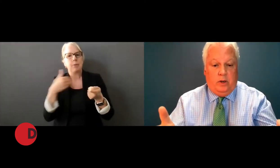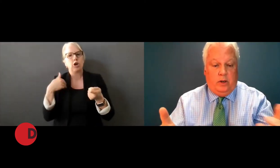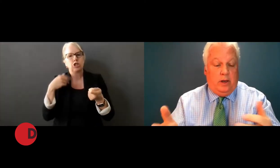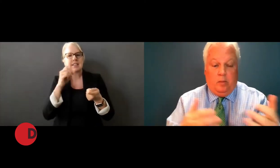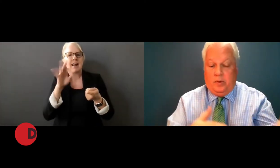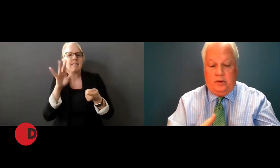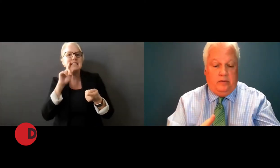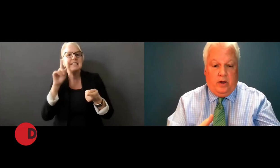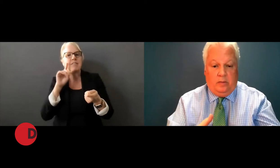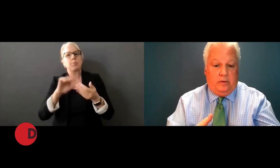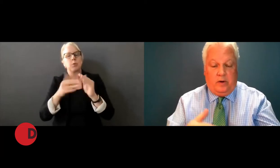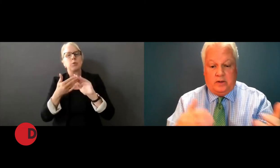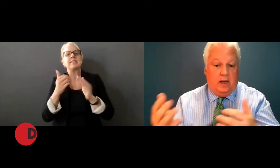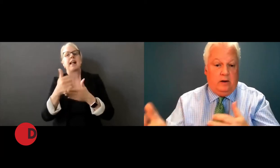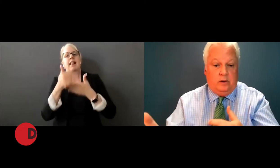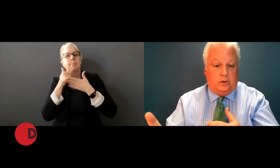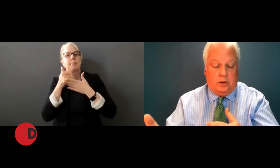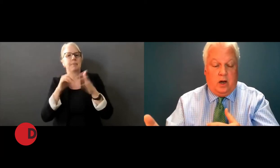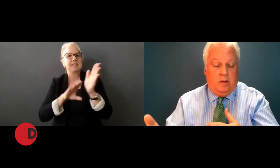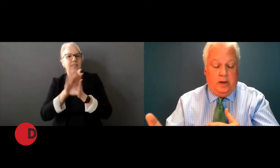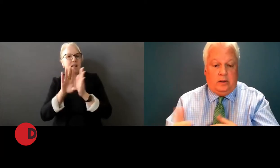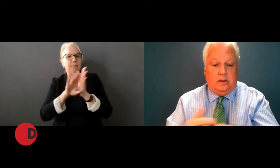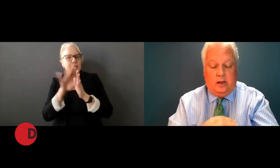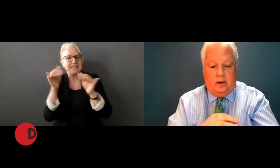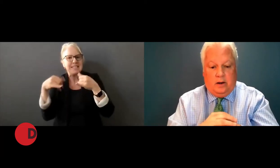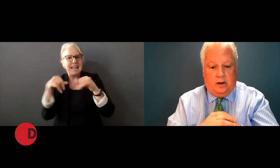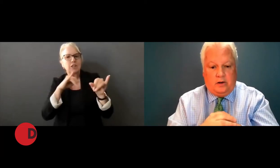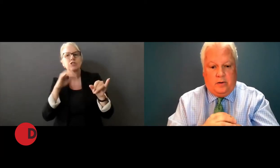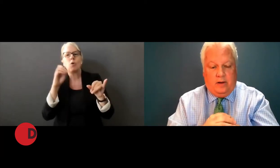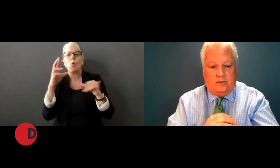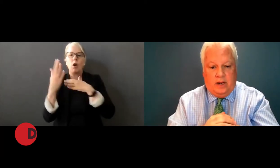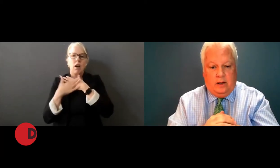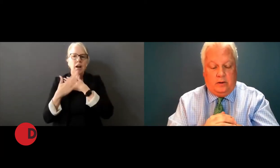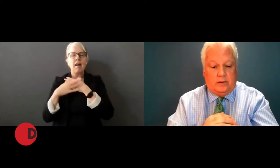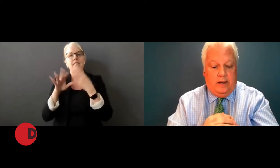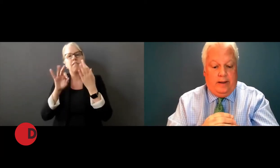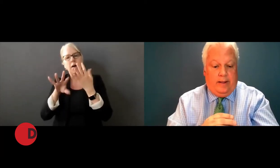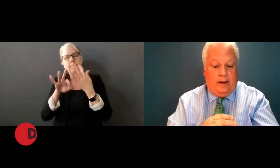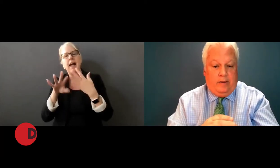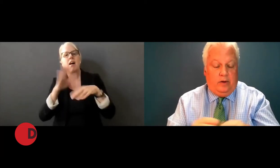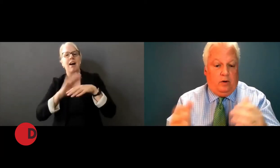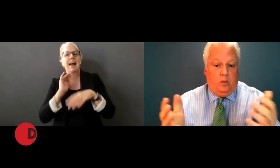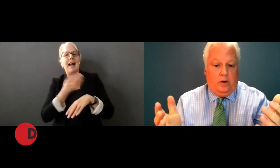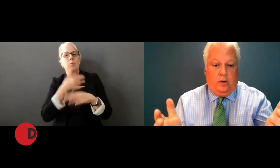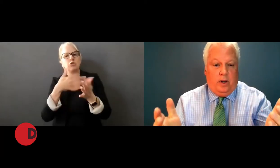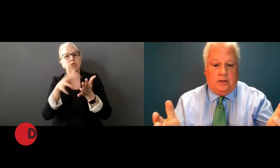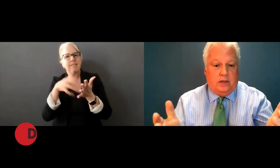to attract members of the Deaf community to help develop standards,